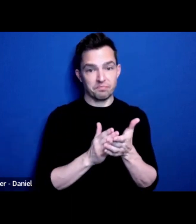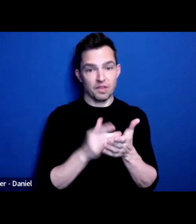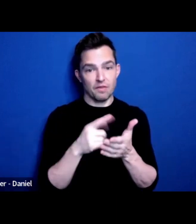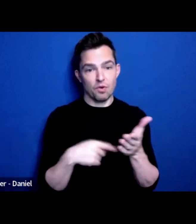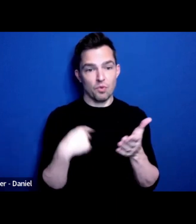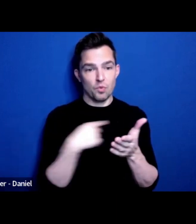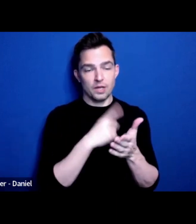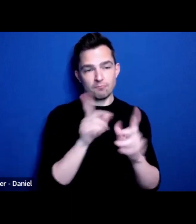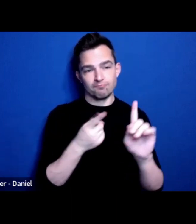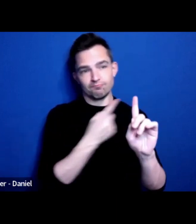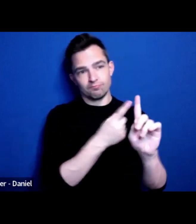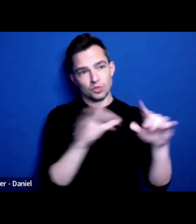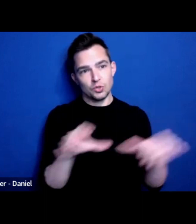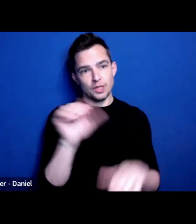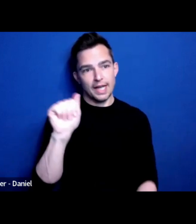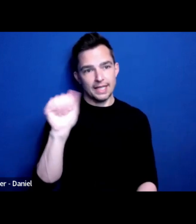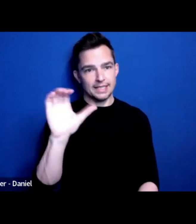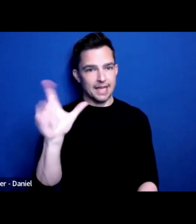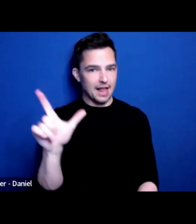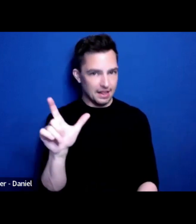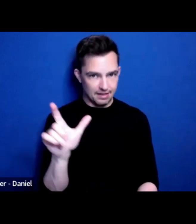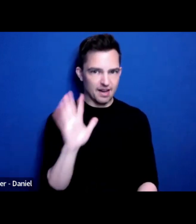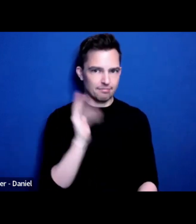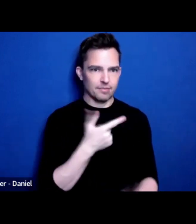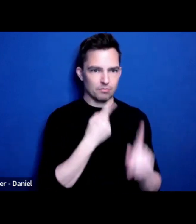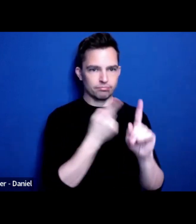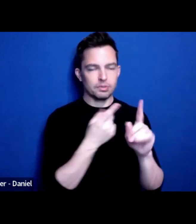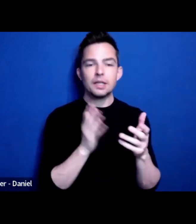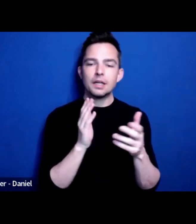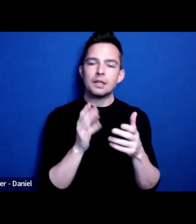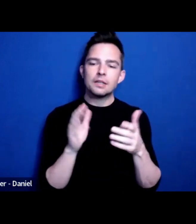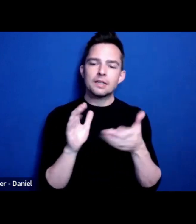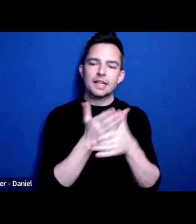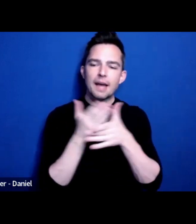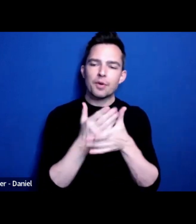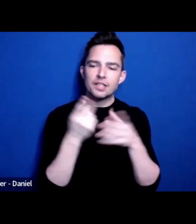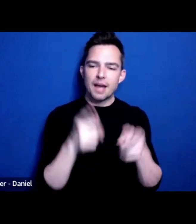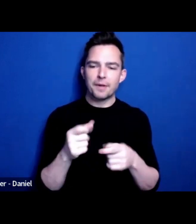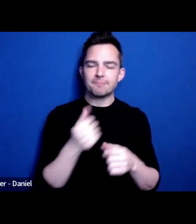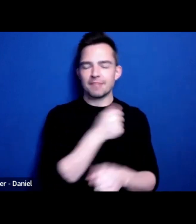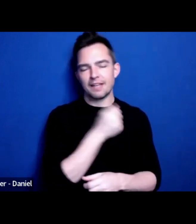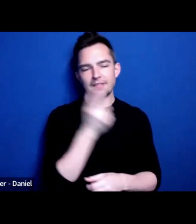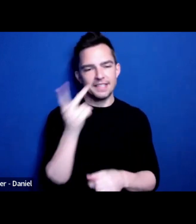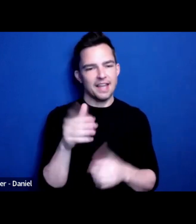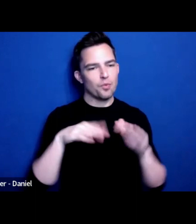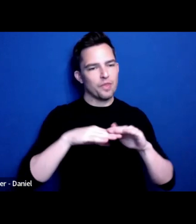to do at ACL. So I love to see that that the collaboration happens within our network and